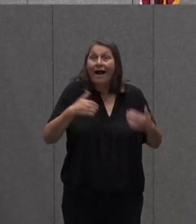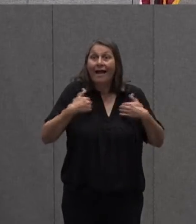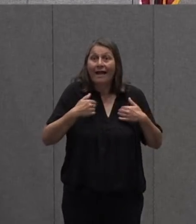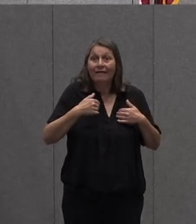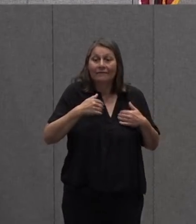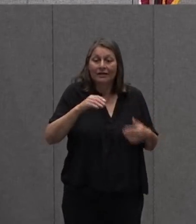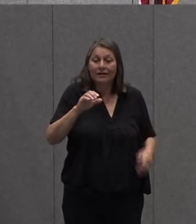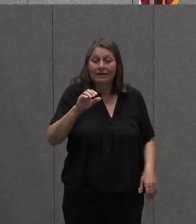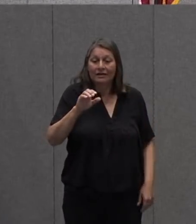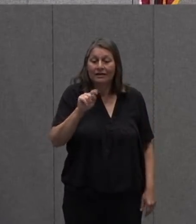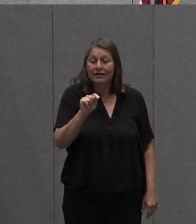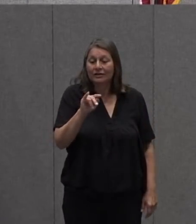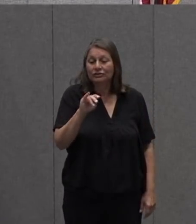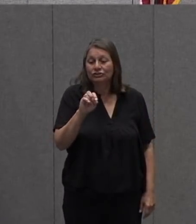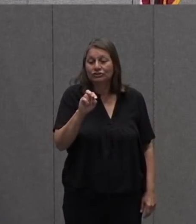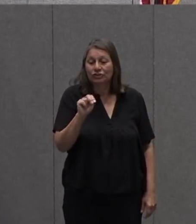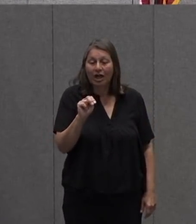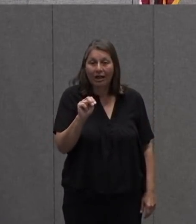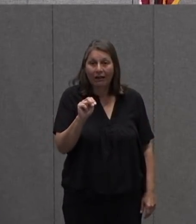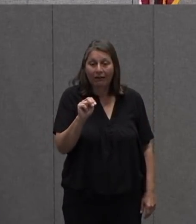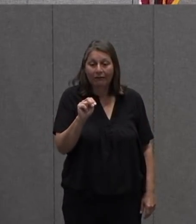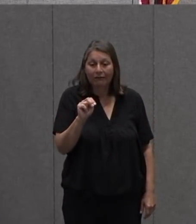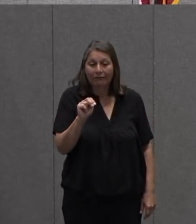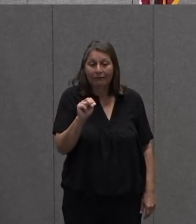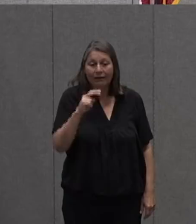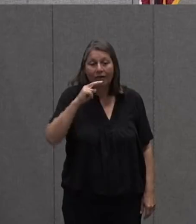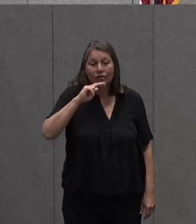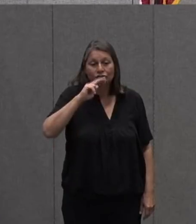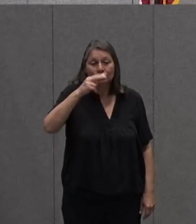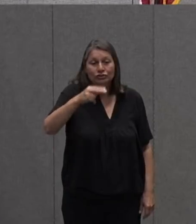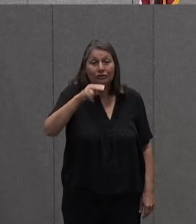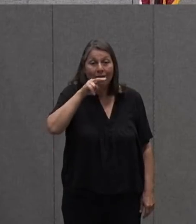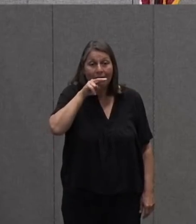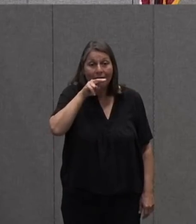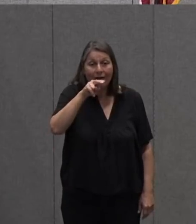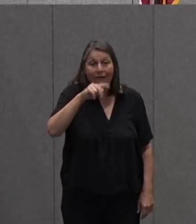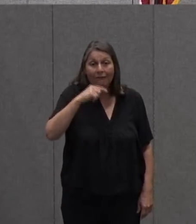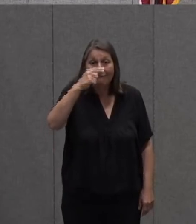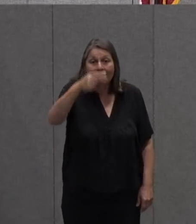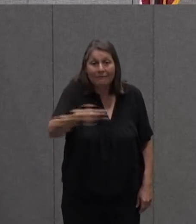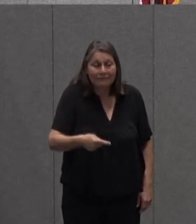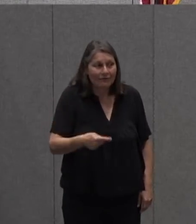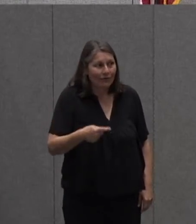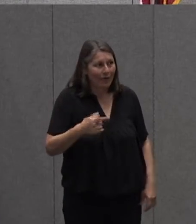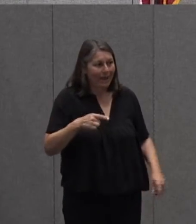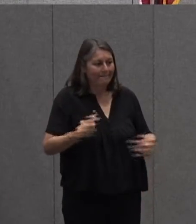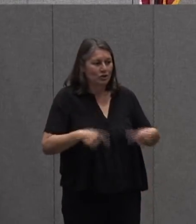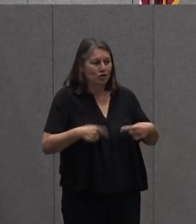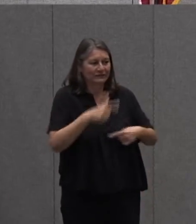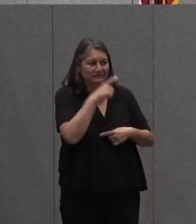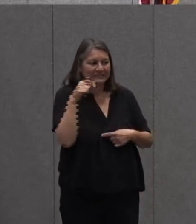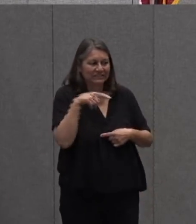Whoa. I am so happy. I'm a little nervous because you studied so much. I did, I studied ahead of time.